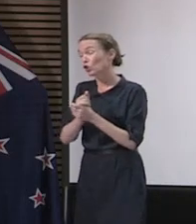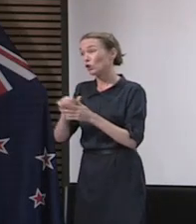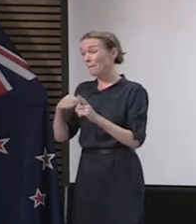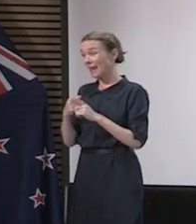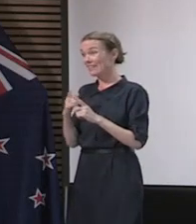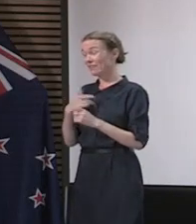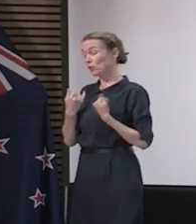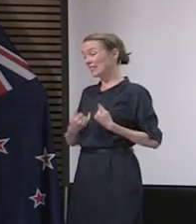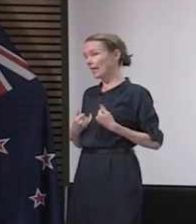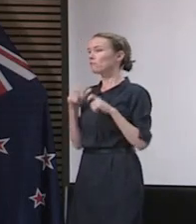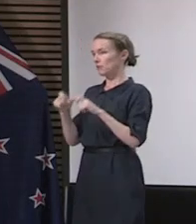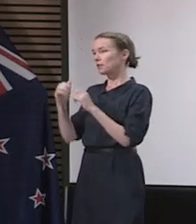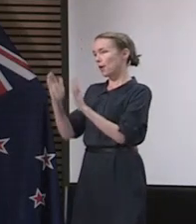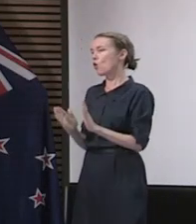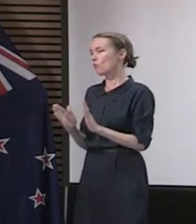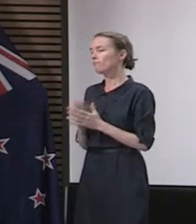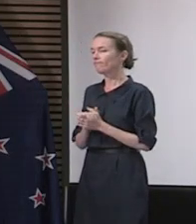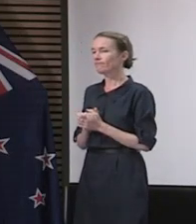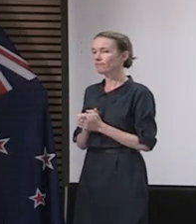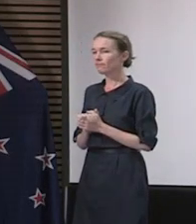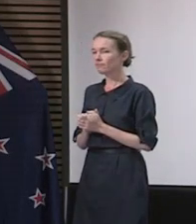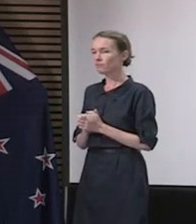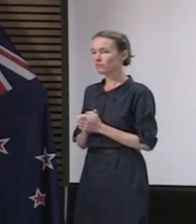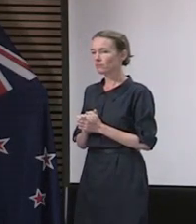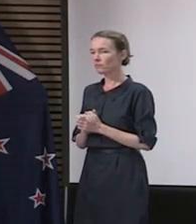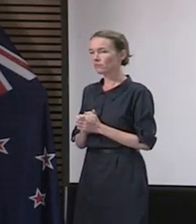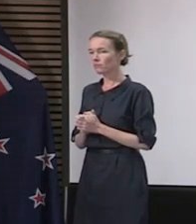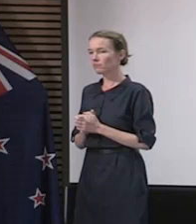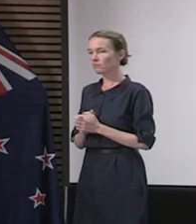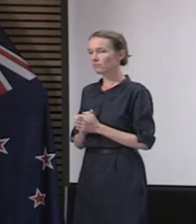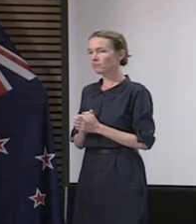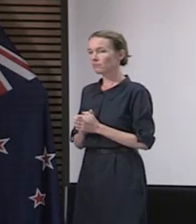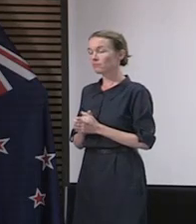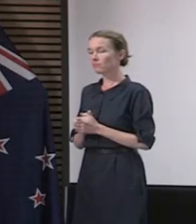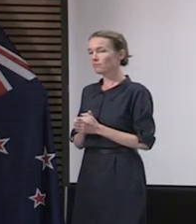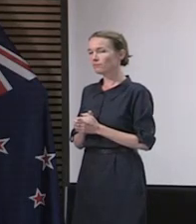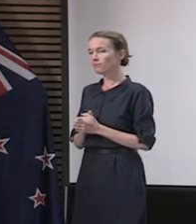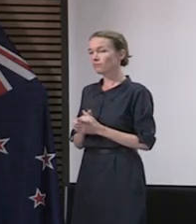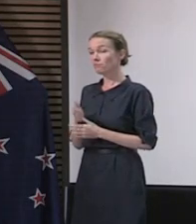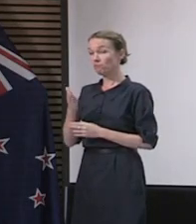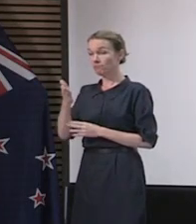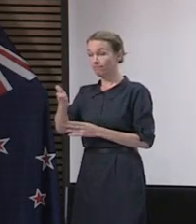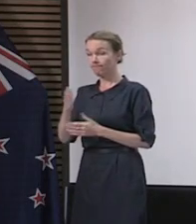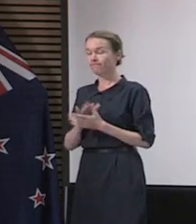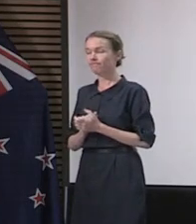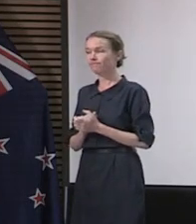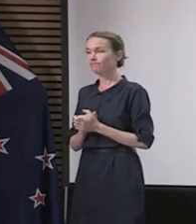hygiene and, of course, most importantly, not going out if you're unwell. At the front.